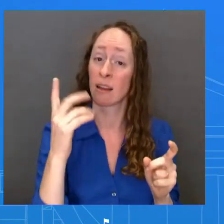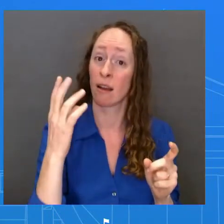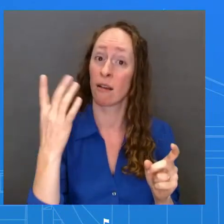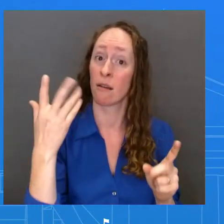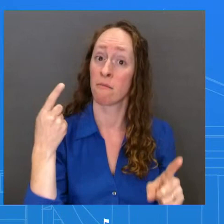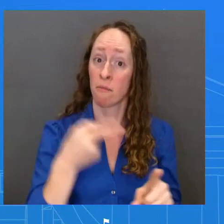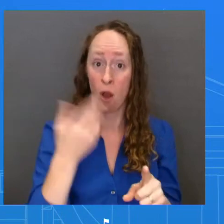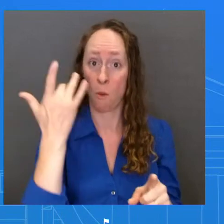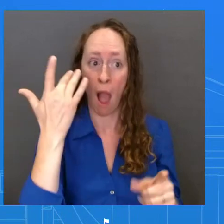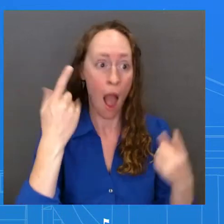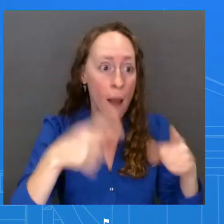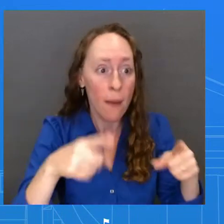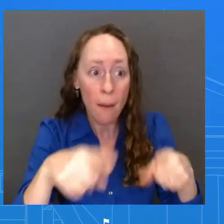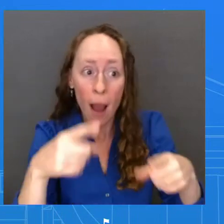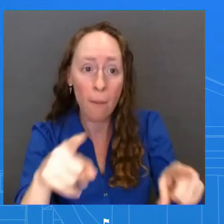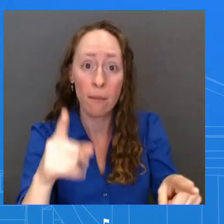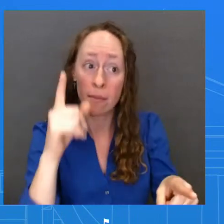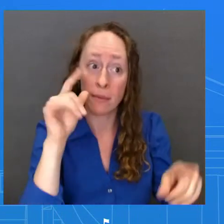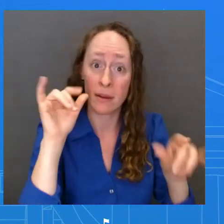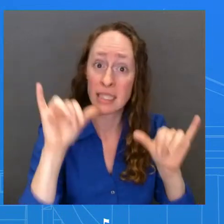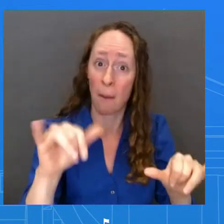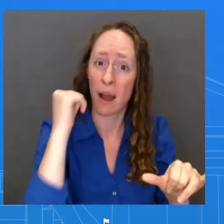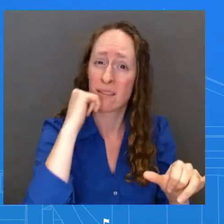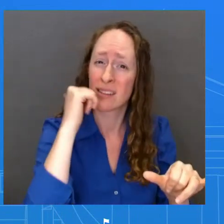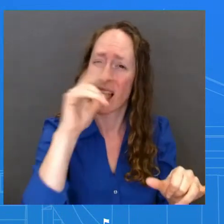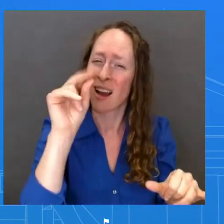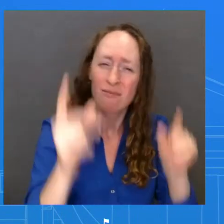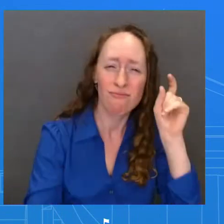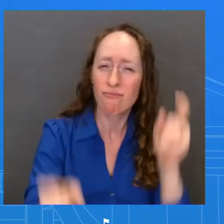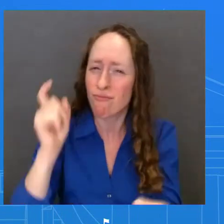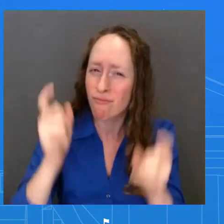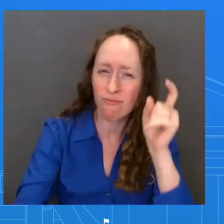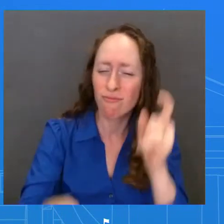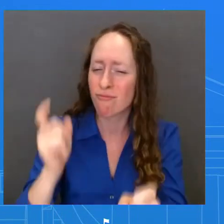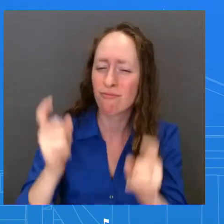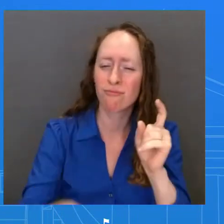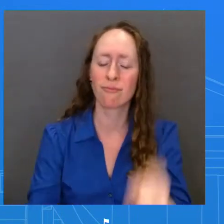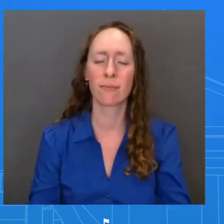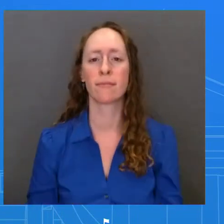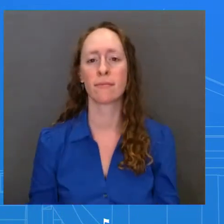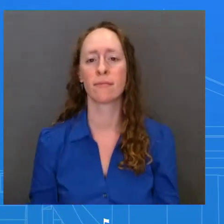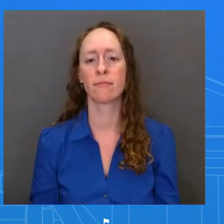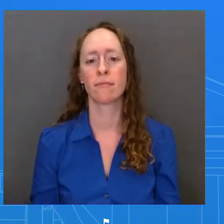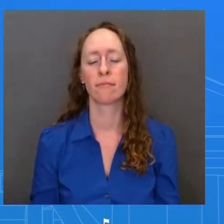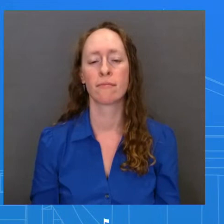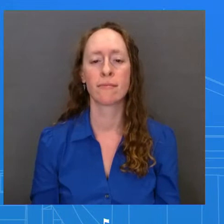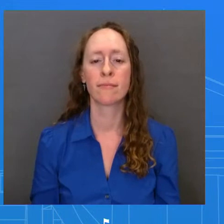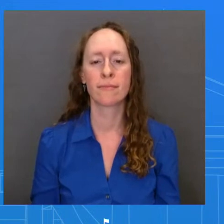which is we're doing everything we can to support Ukraine in its counteroffensive. We're not going to handicap the outcome.